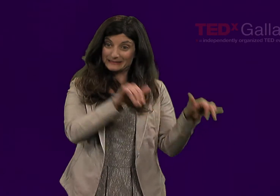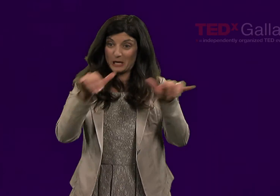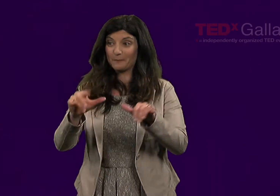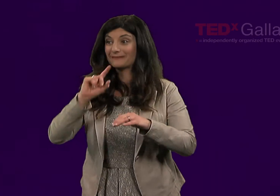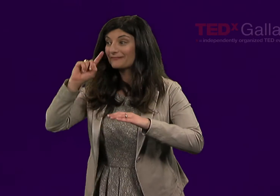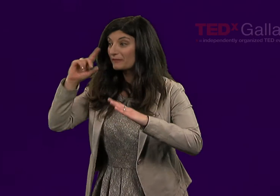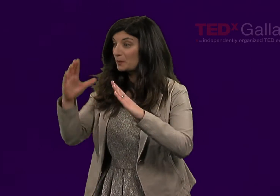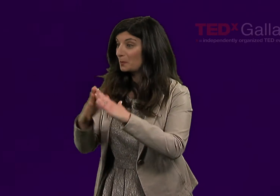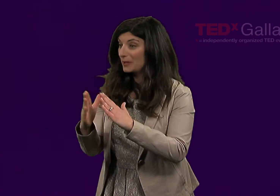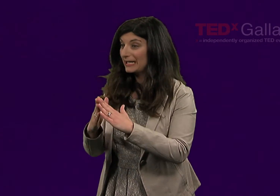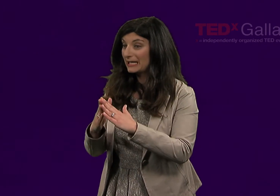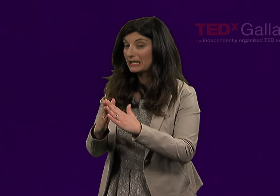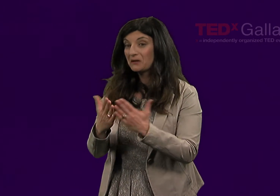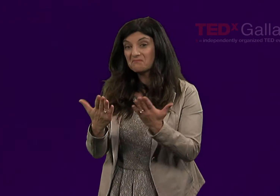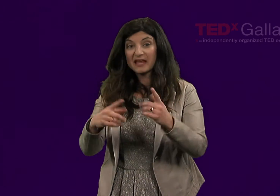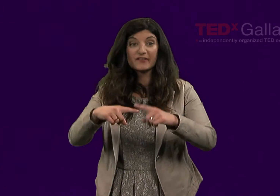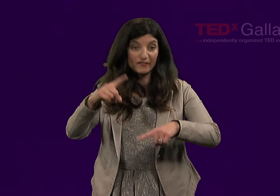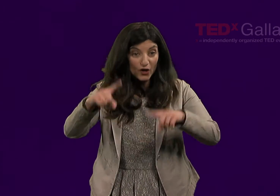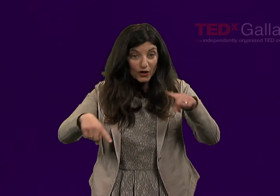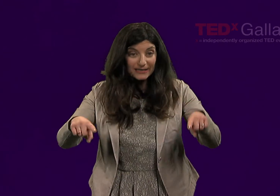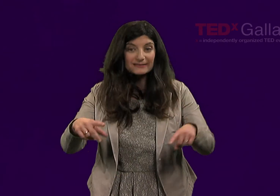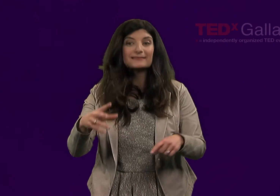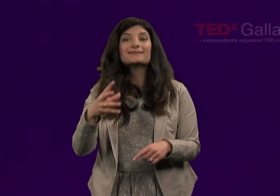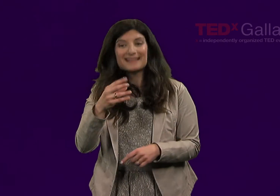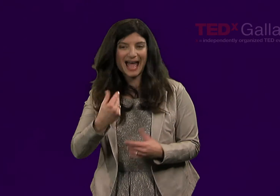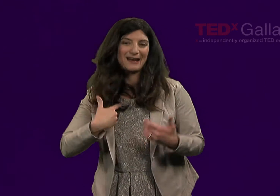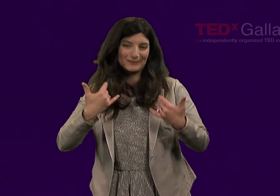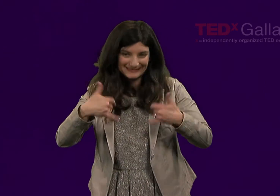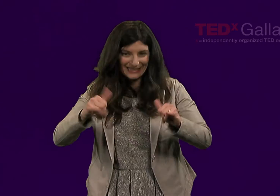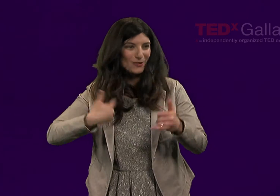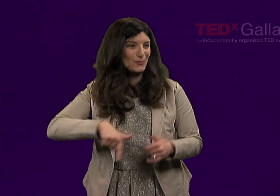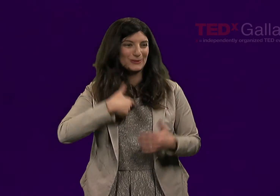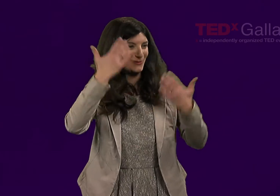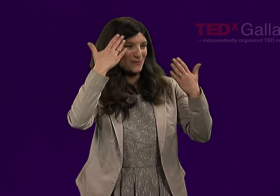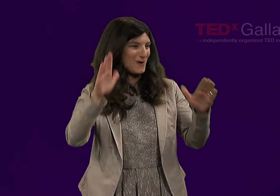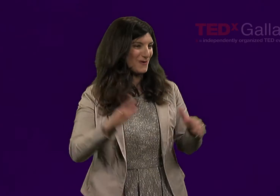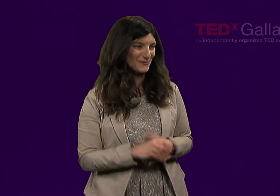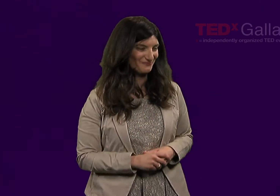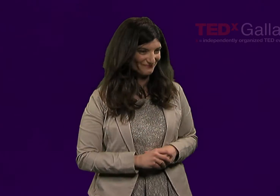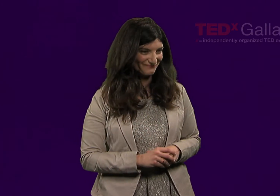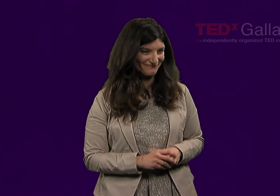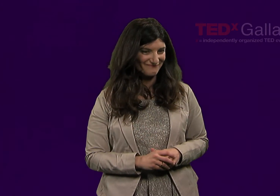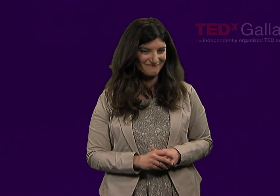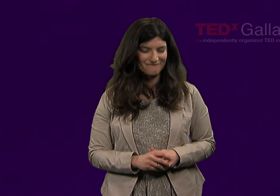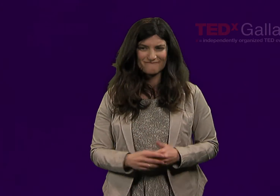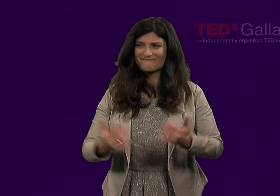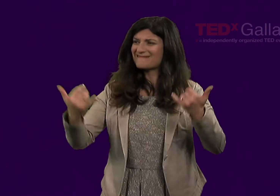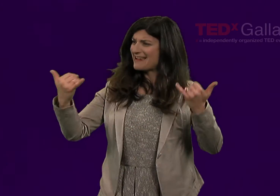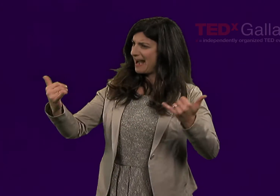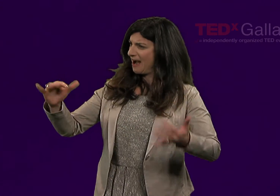I wonder if those numbers would be replicated in the deaf community. I think it probably varies, and the actual facts are yet to be determined.